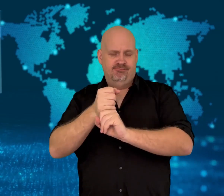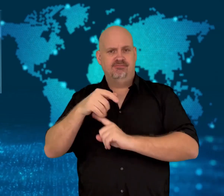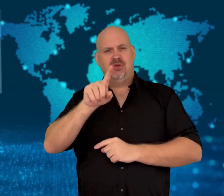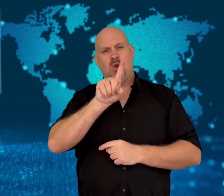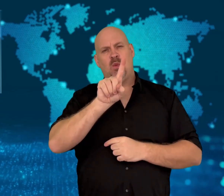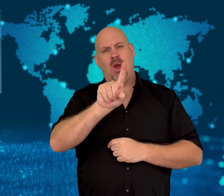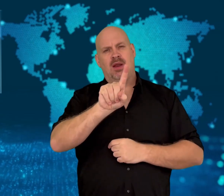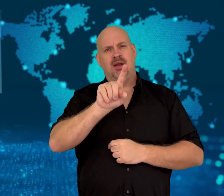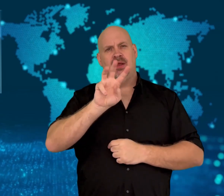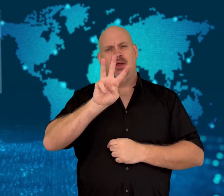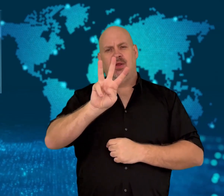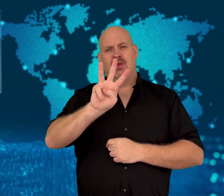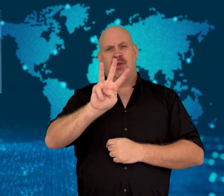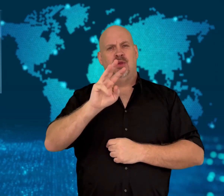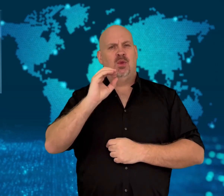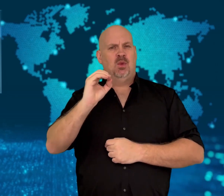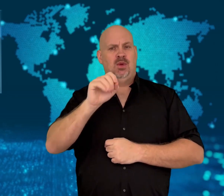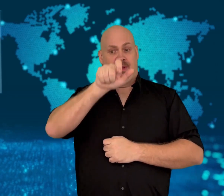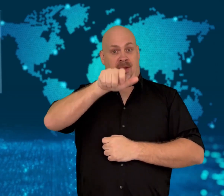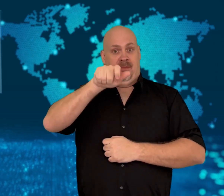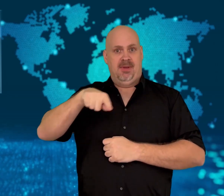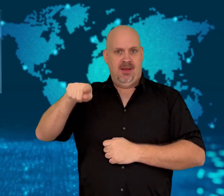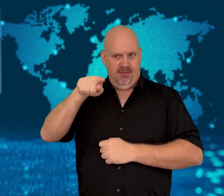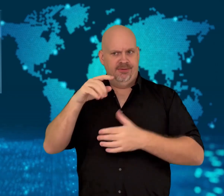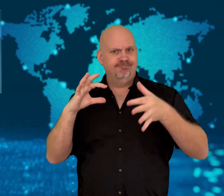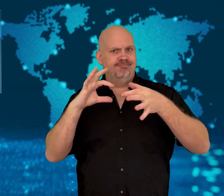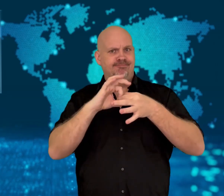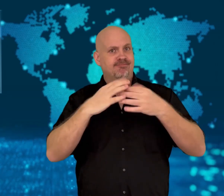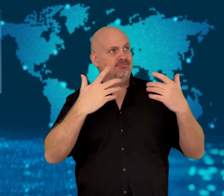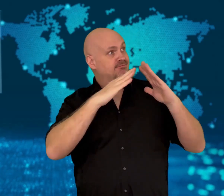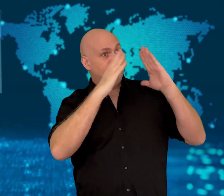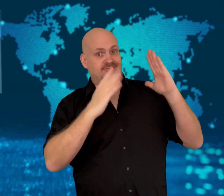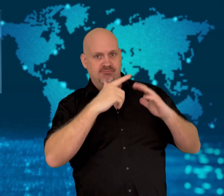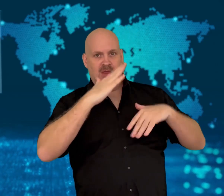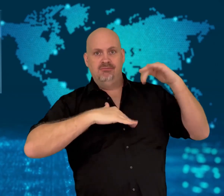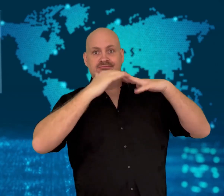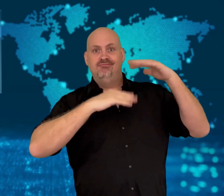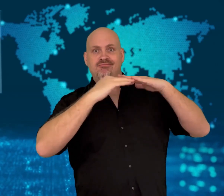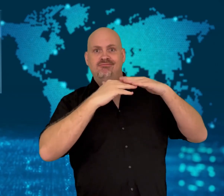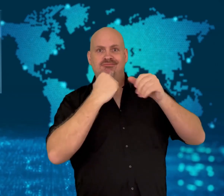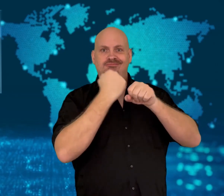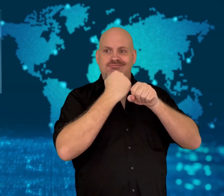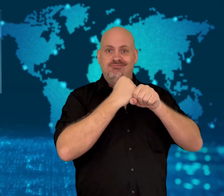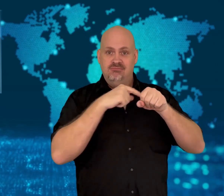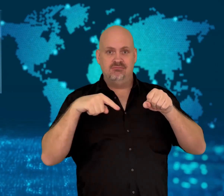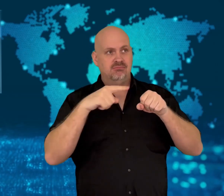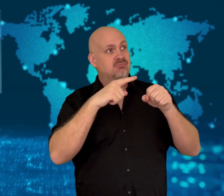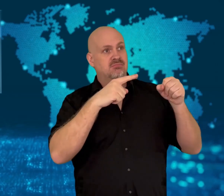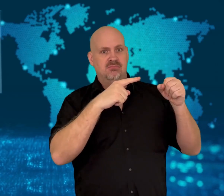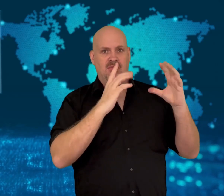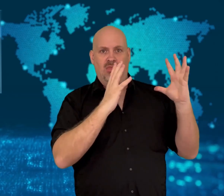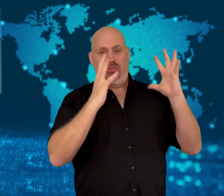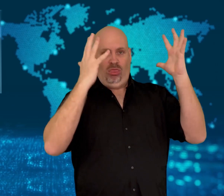allegedly involved in the construction of the buildings that toppled down